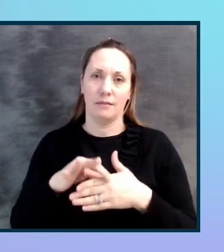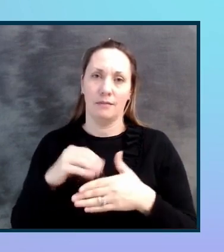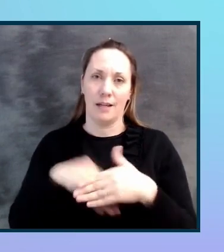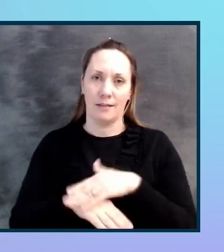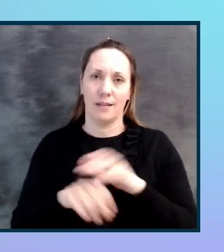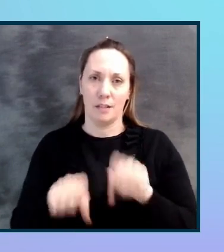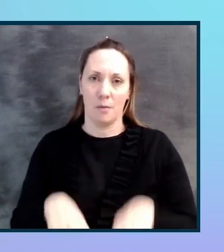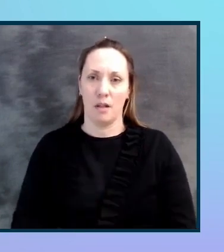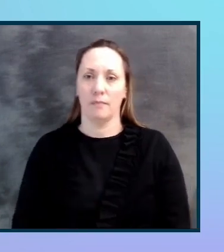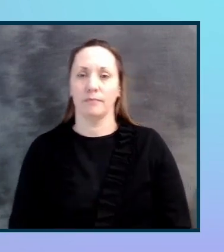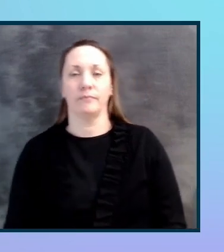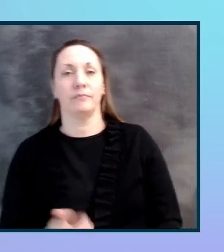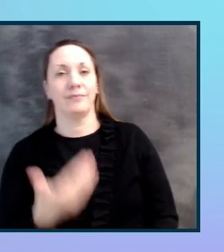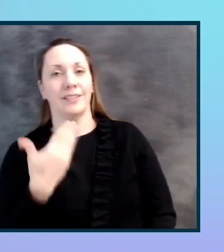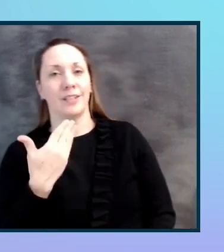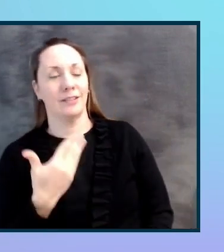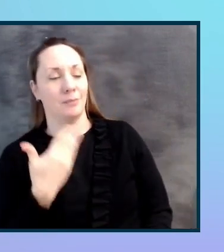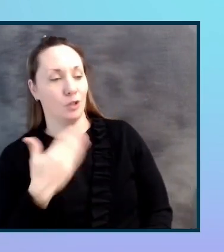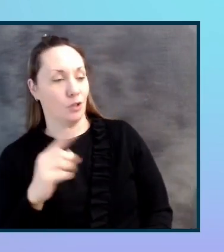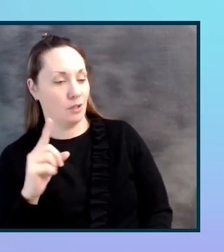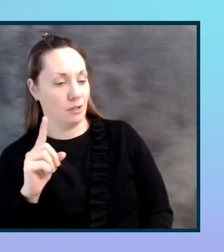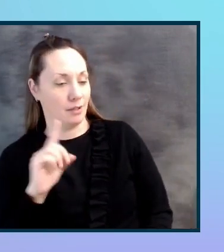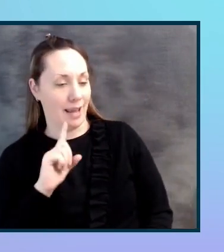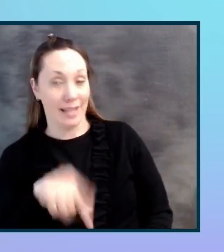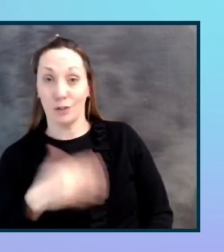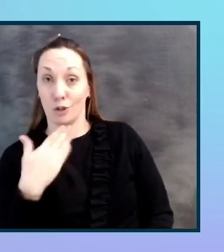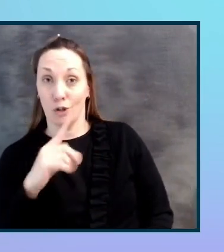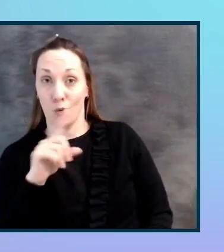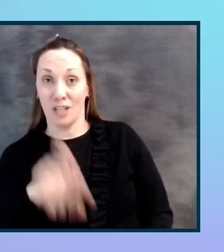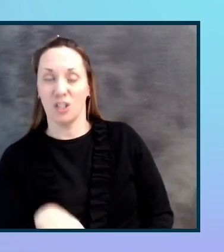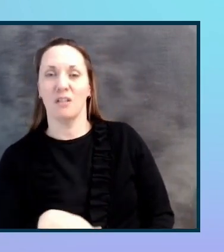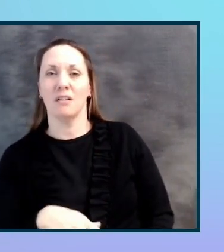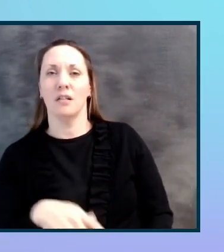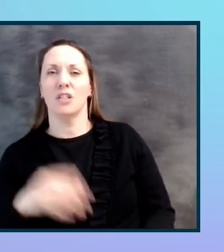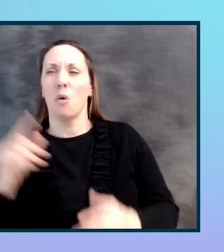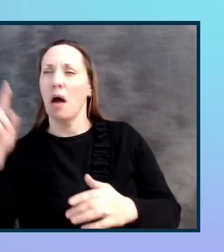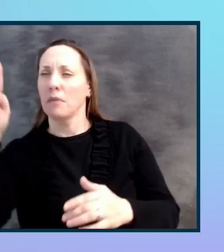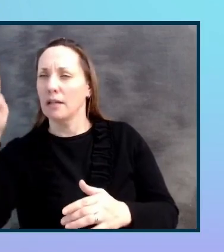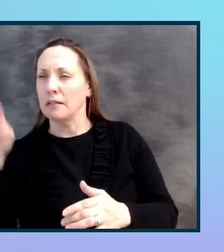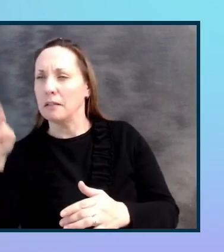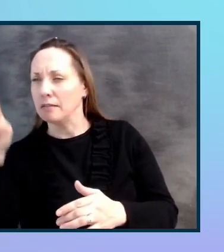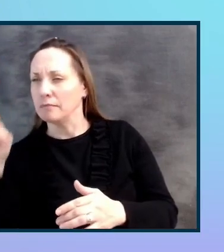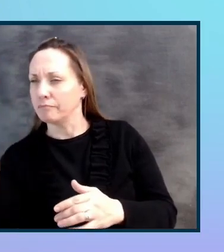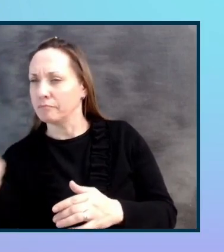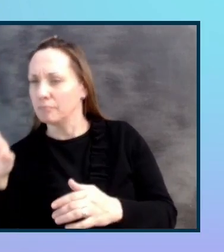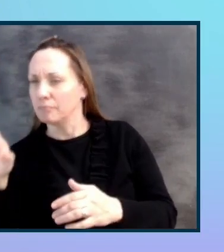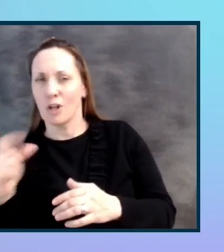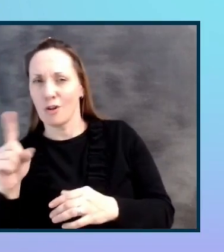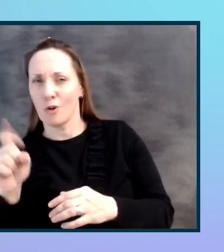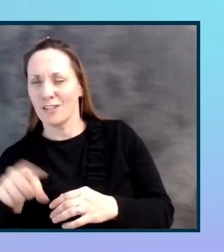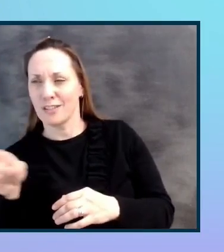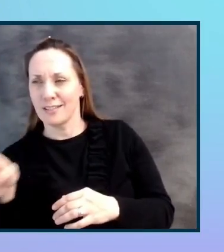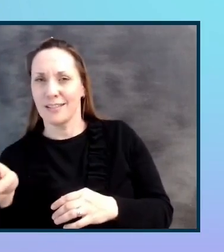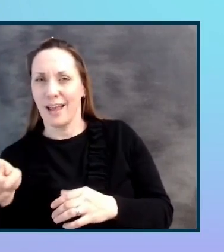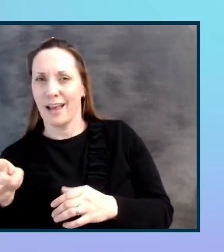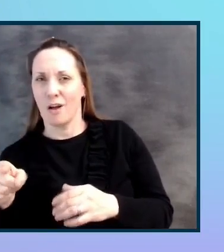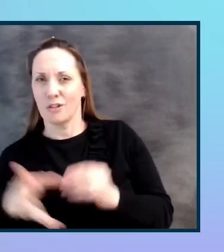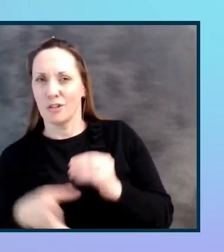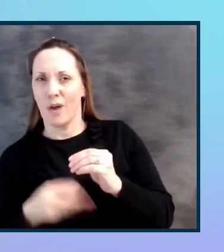Awesome, good answer, good question. I'm gonna skip around a little bit because this kind of plays off of your answer just then.